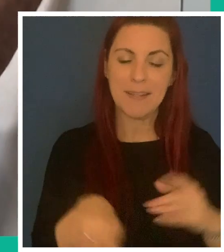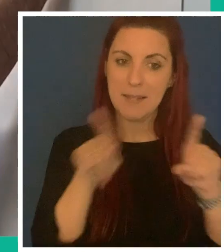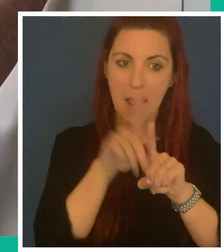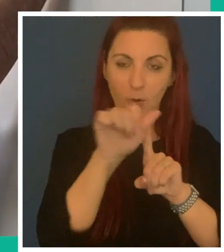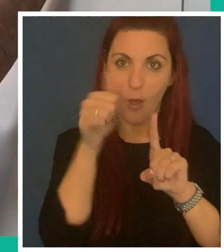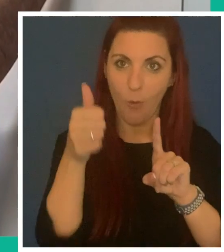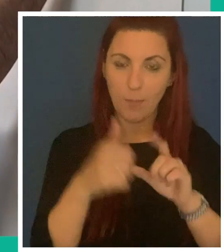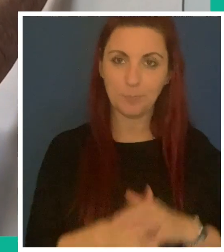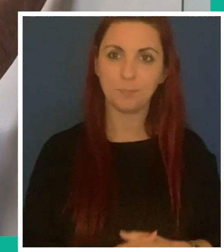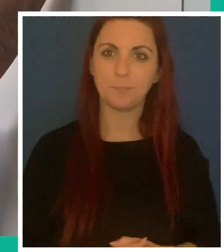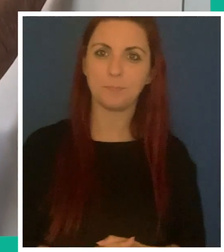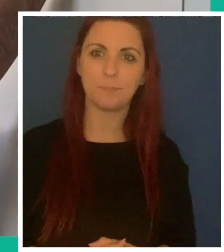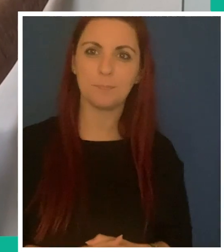So another little circle here.